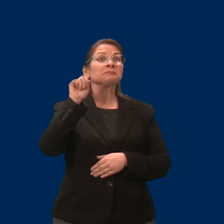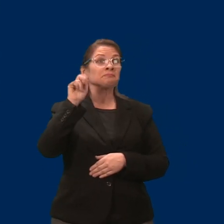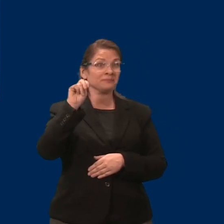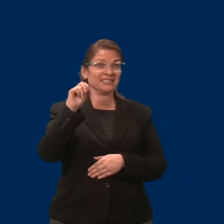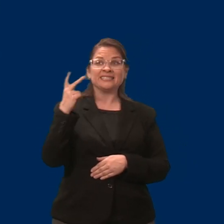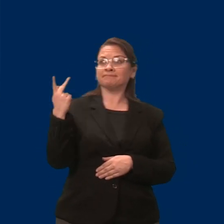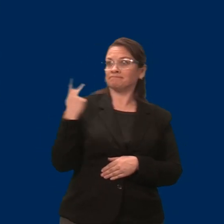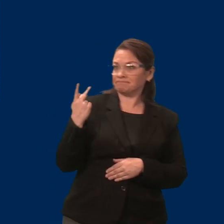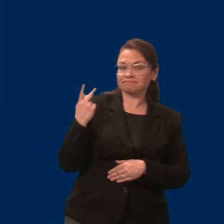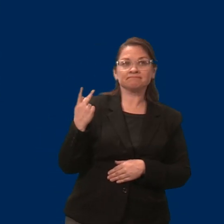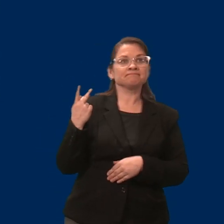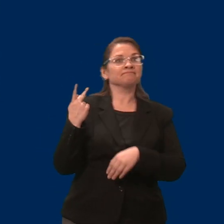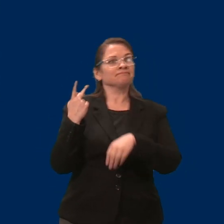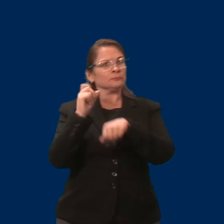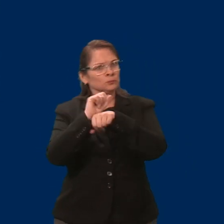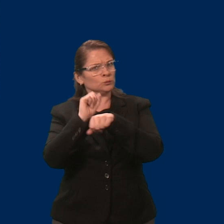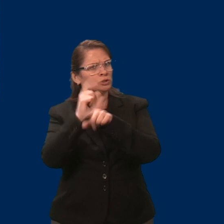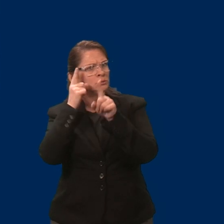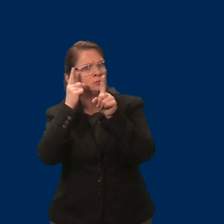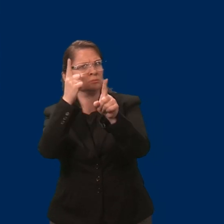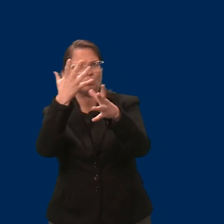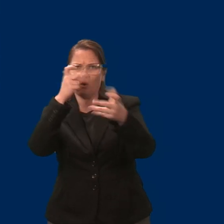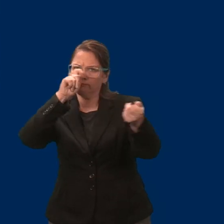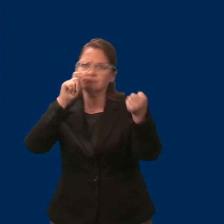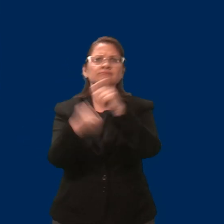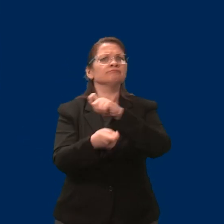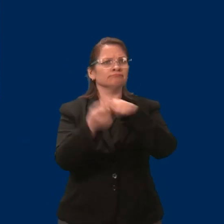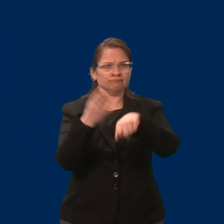for all of you guys, so thanks for having me.